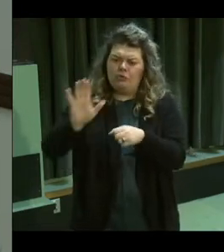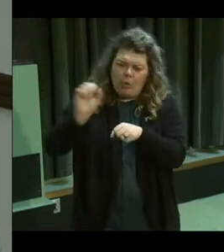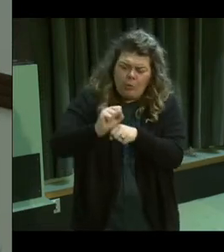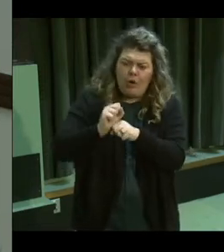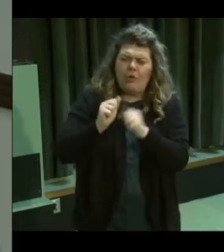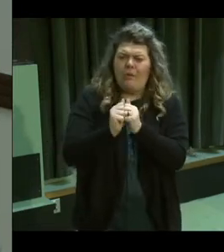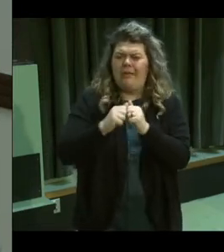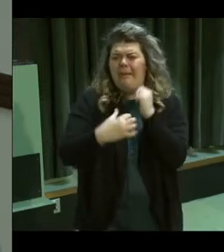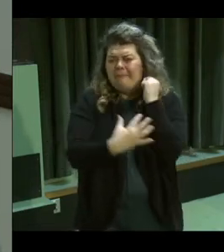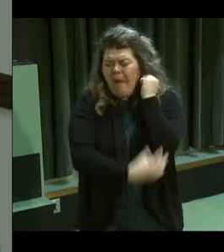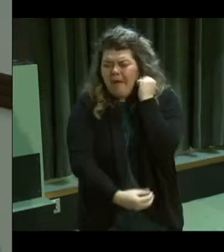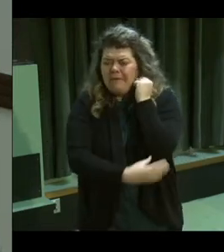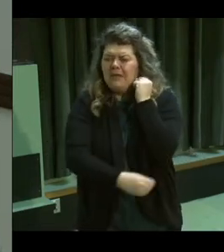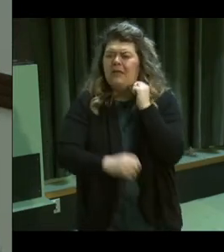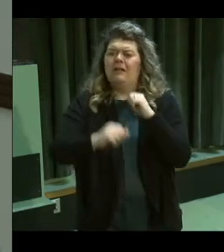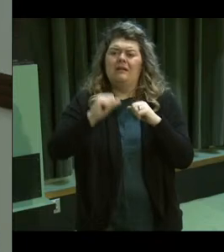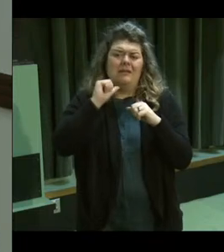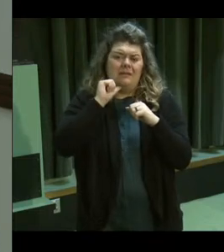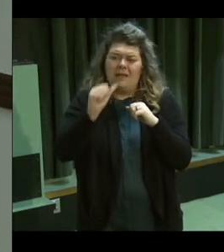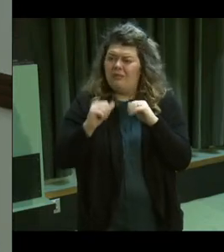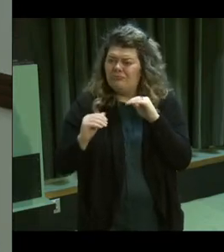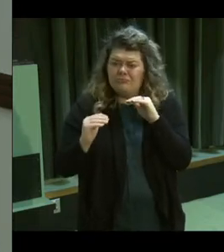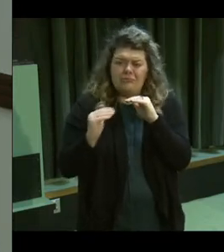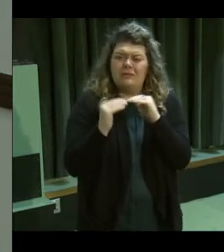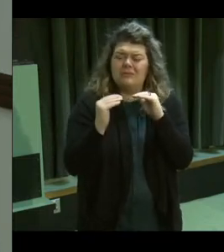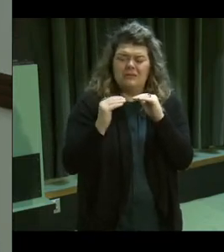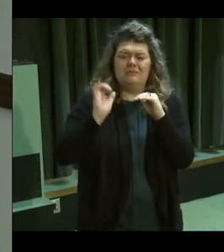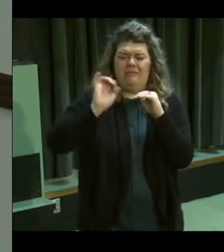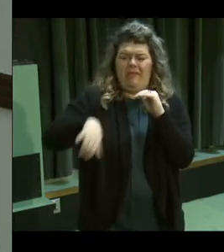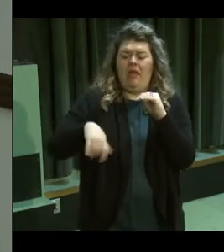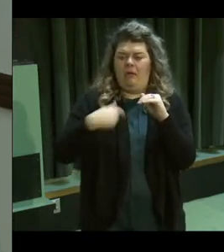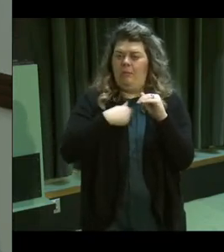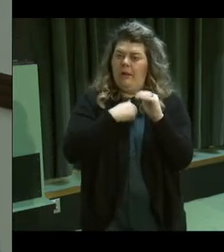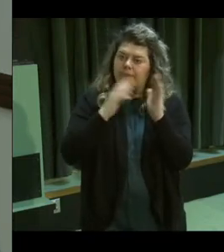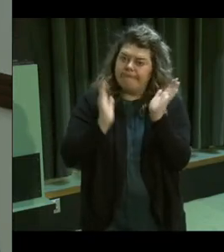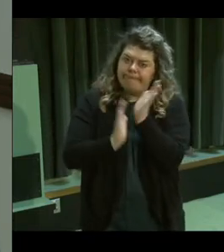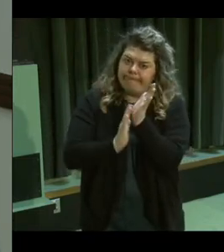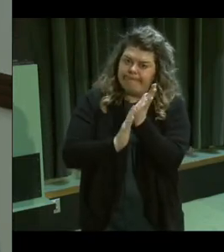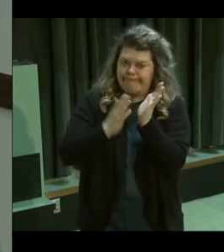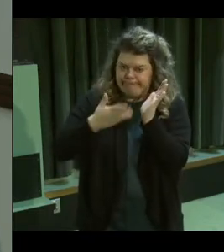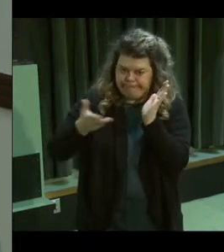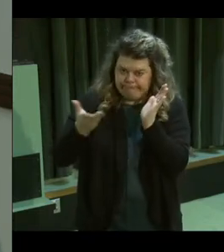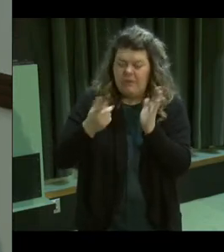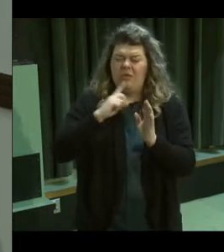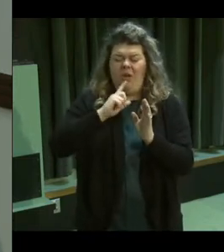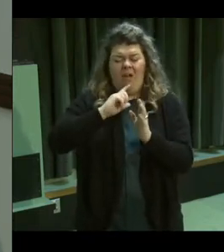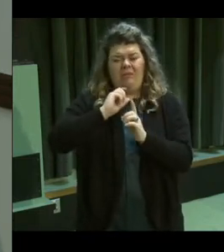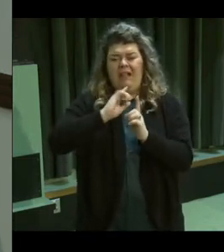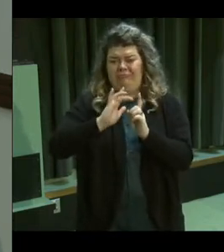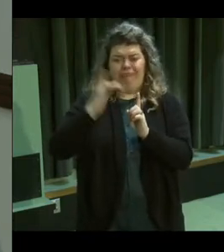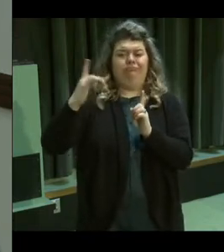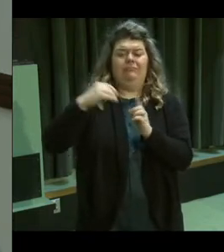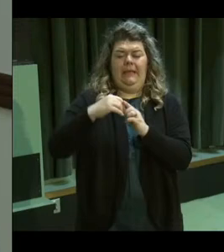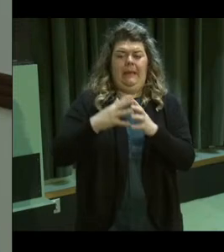poverty and injustice, and pray for your health and your